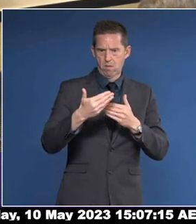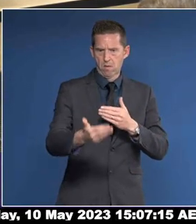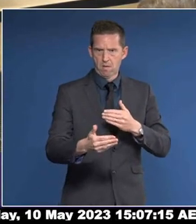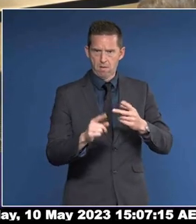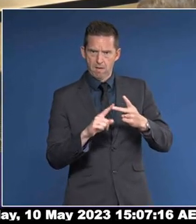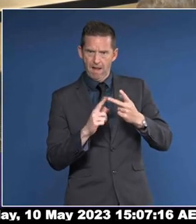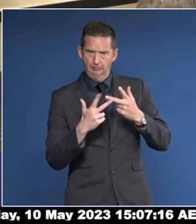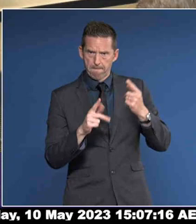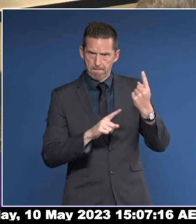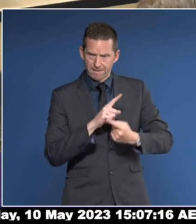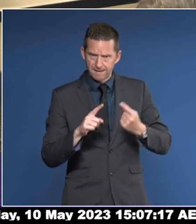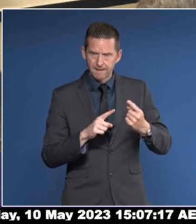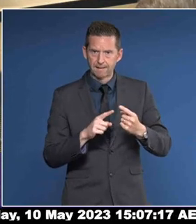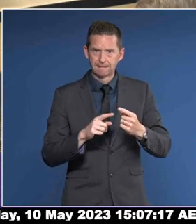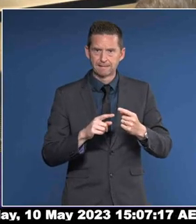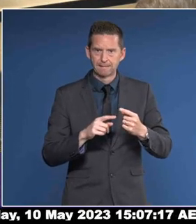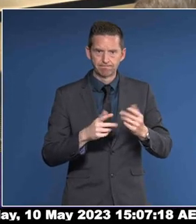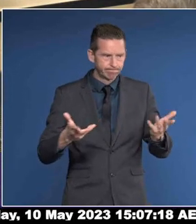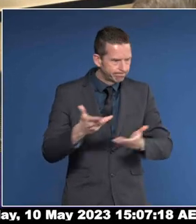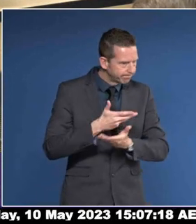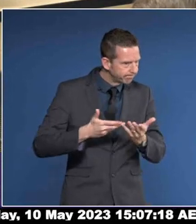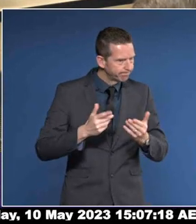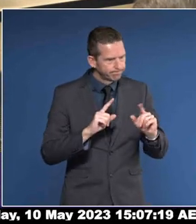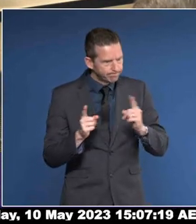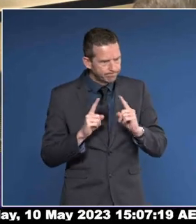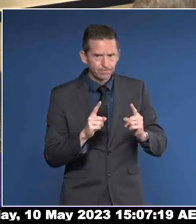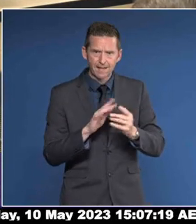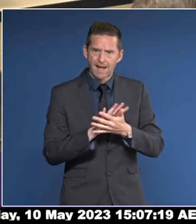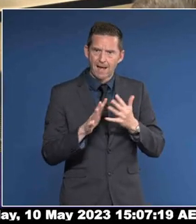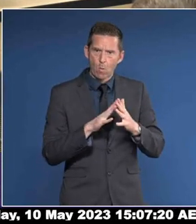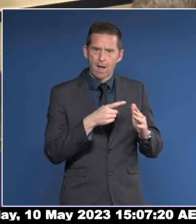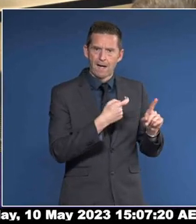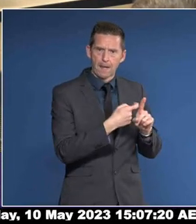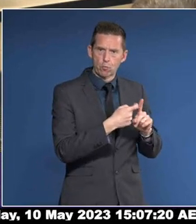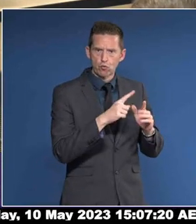how Kaleb and Jonathon had travelled in that interim period; correct?